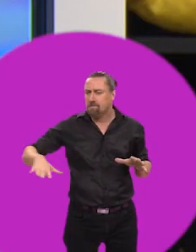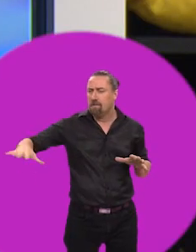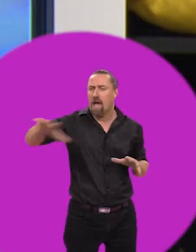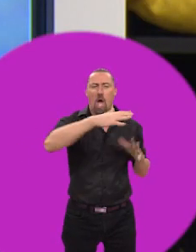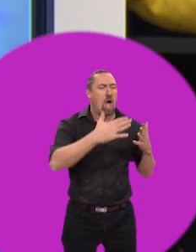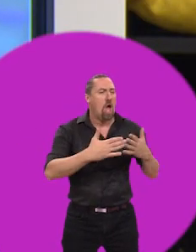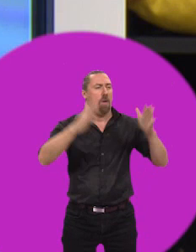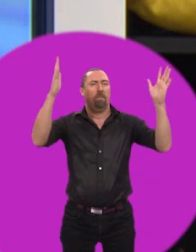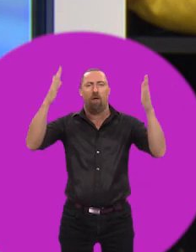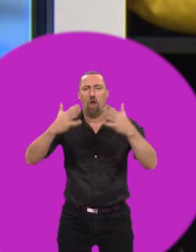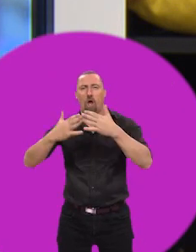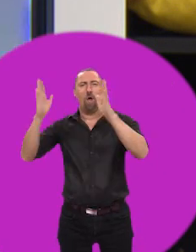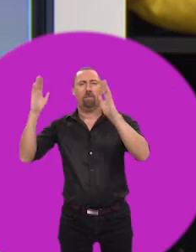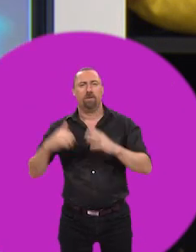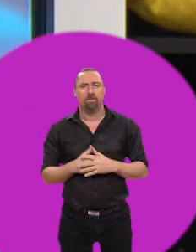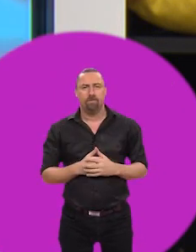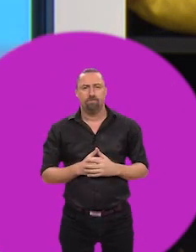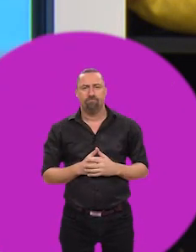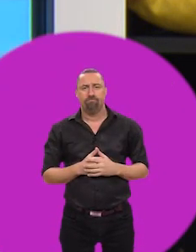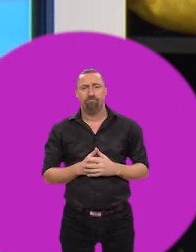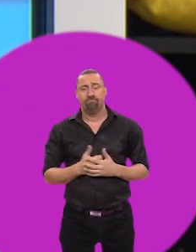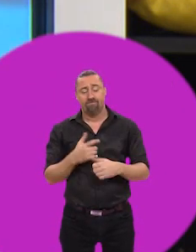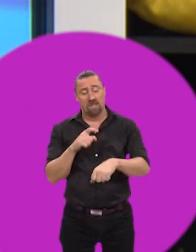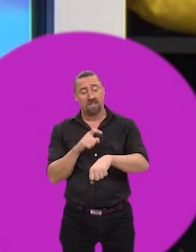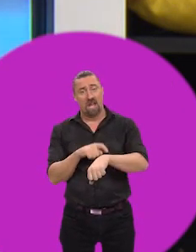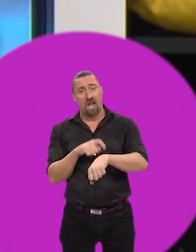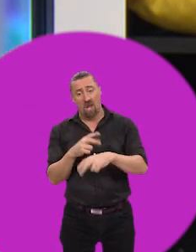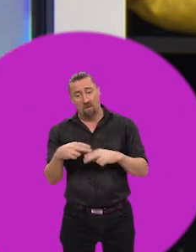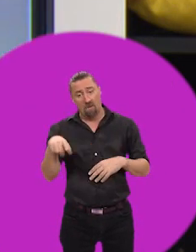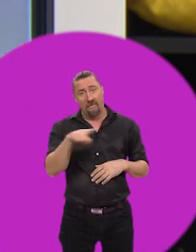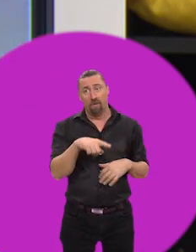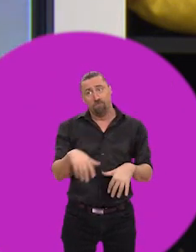Sadly, it was time for the older joeys to leave, Lucky too.